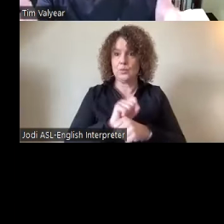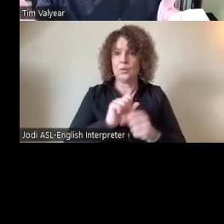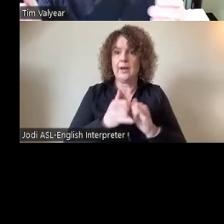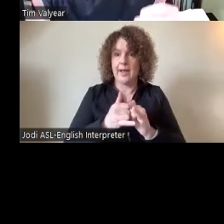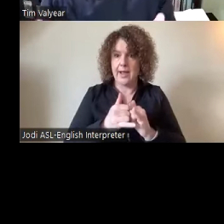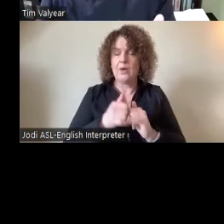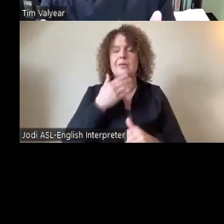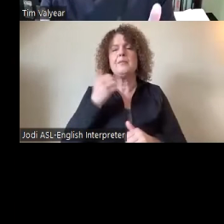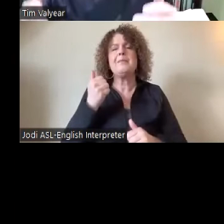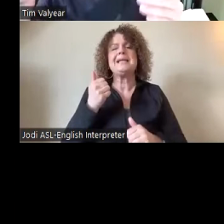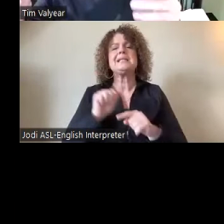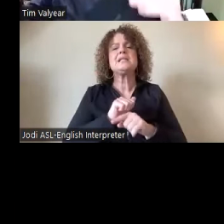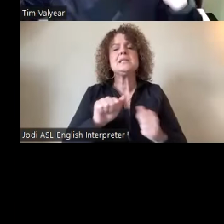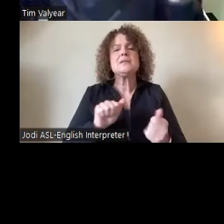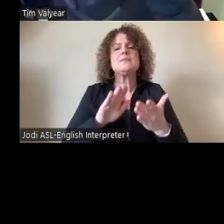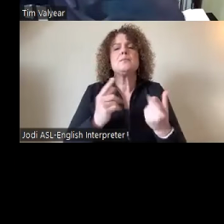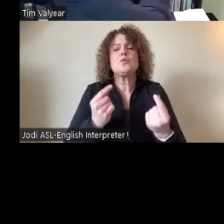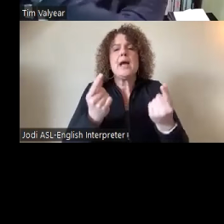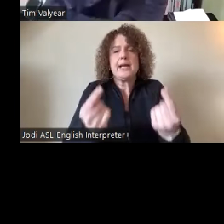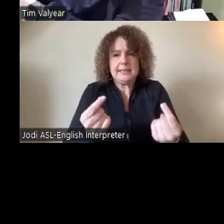have time for questions. It' s almost 2:30. It talks about